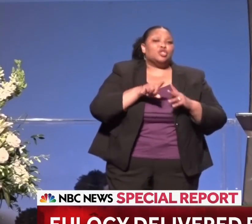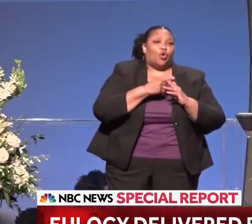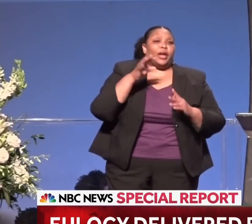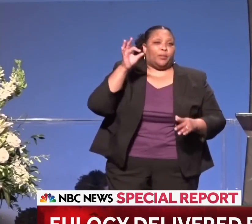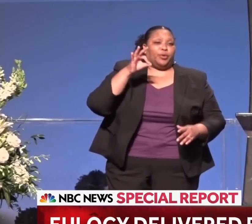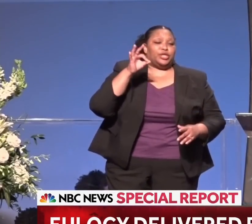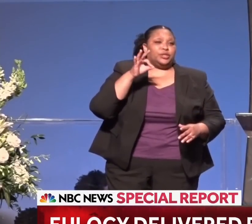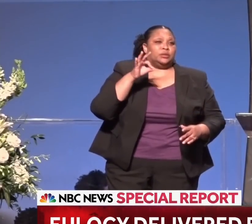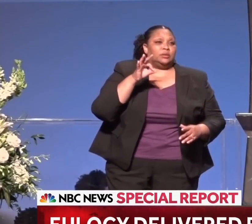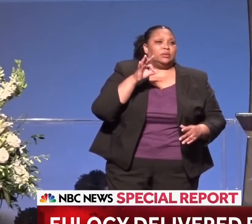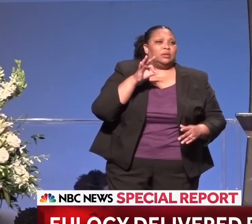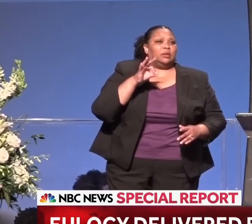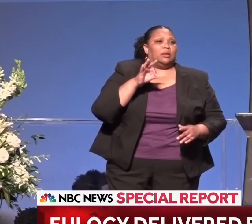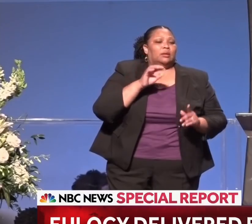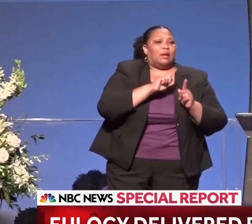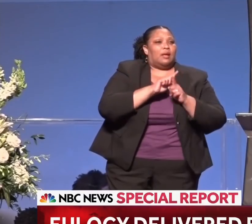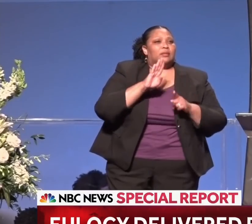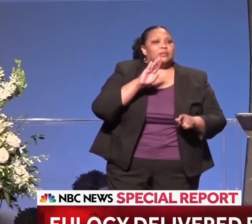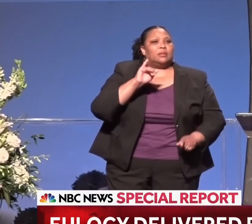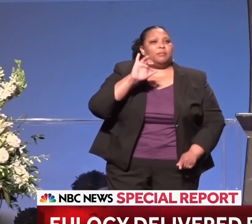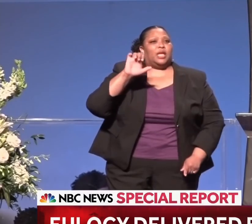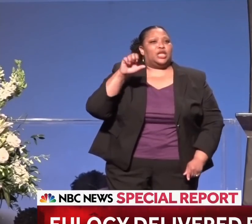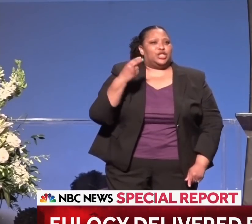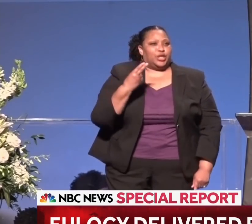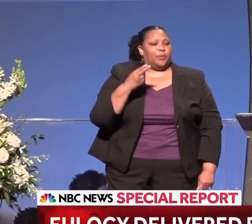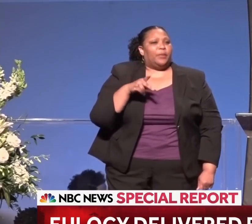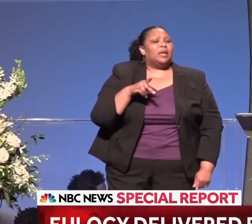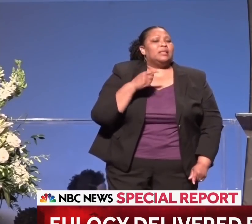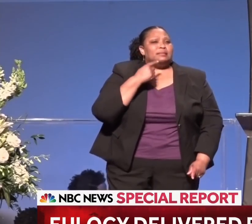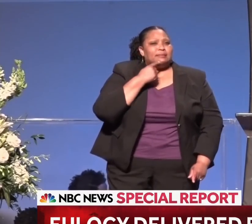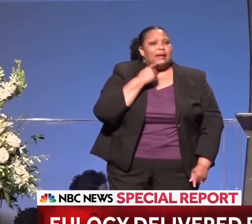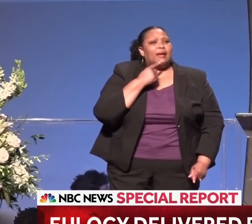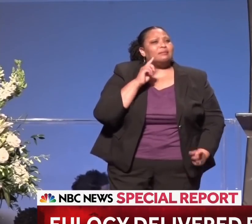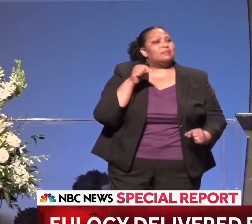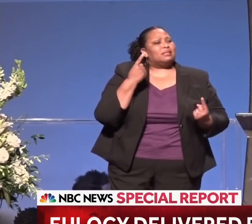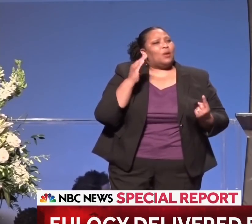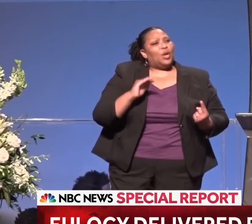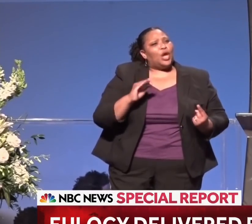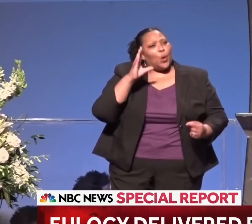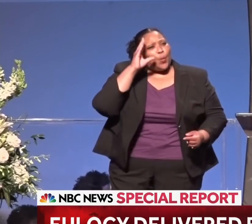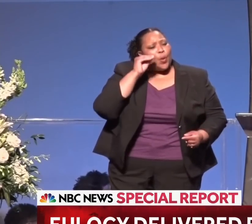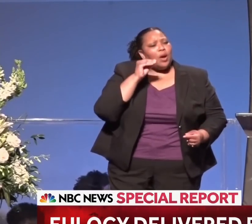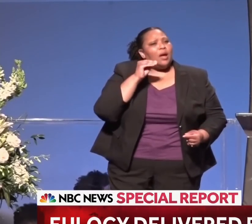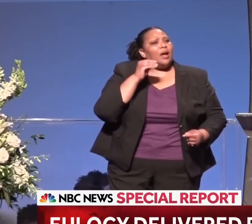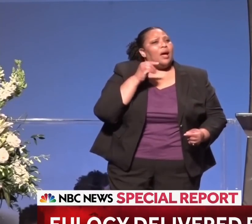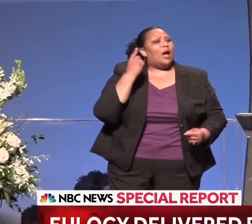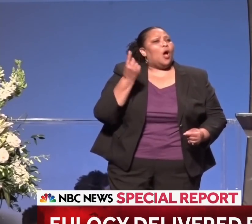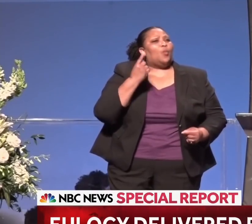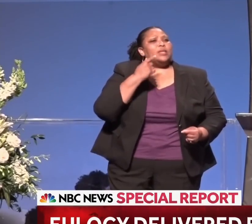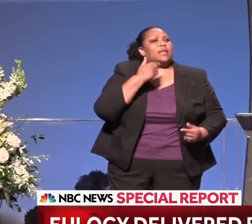OF DANGER AND FOR THE FIRST TIME SINCE I WAS A LITTLE BOY, I STARTED PREACHING.